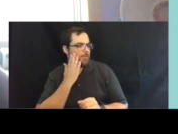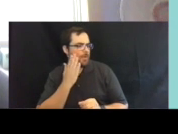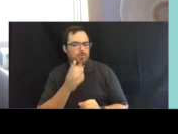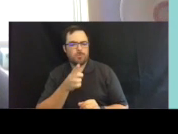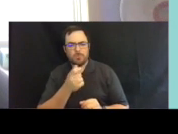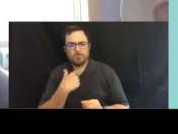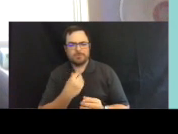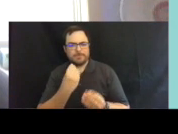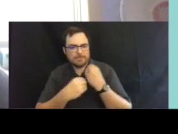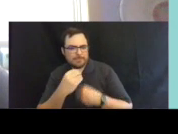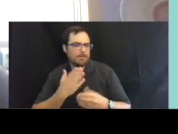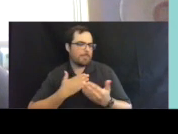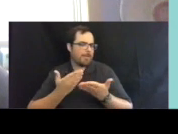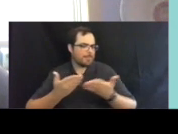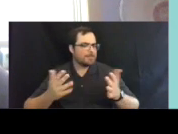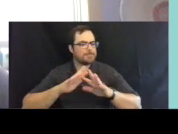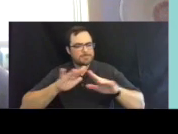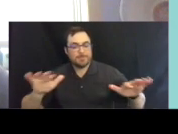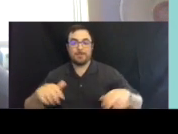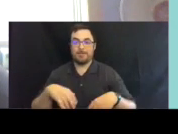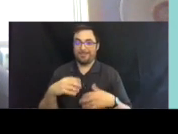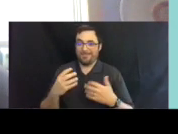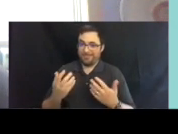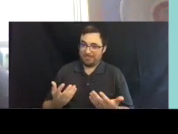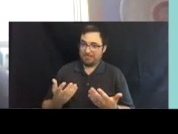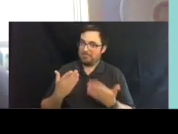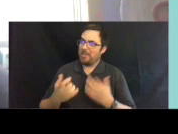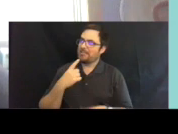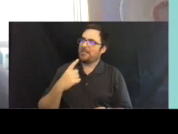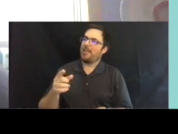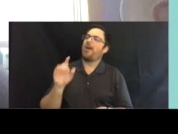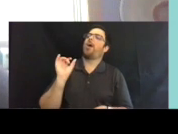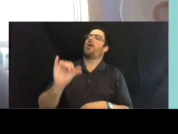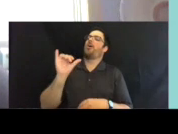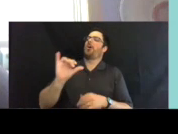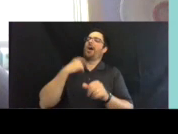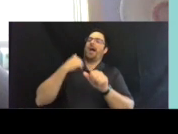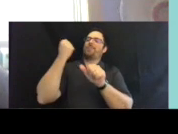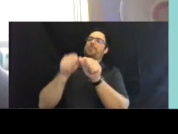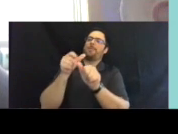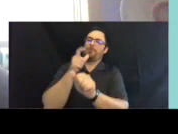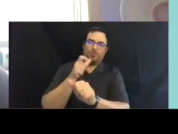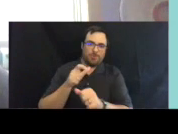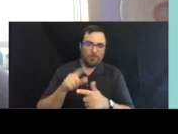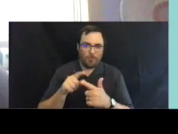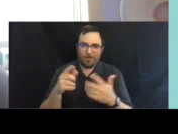sitting in my chair?" He might say to he might be able to repeat those as he goes through the story. He might be